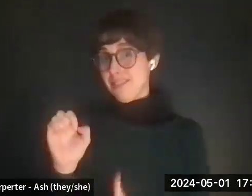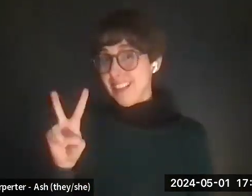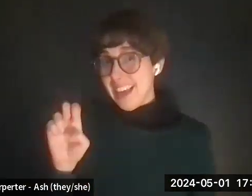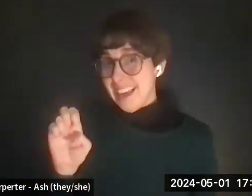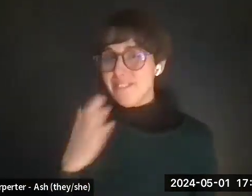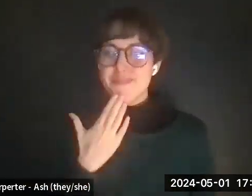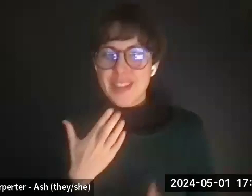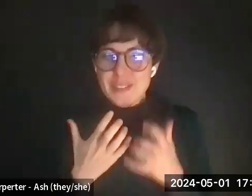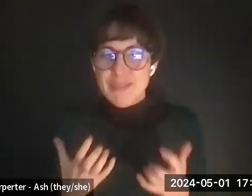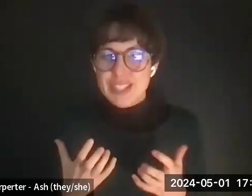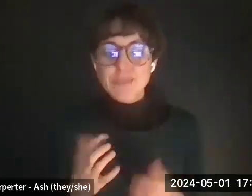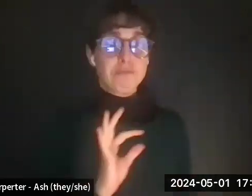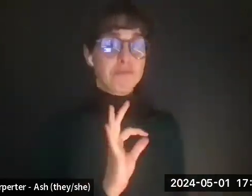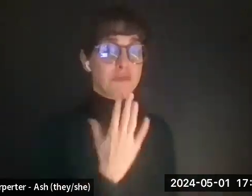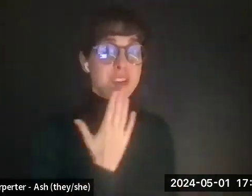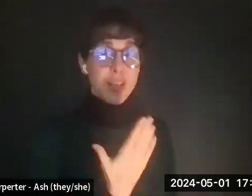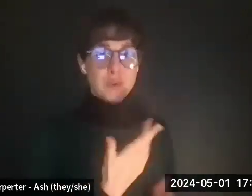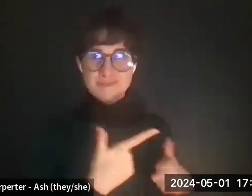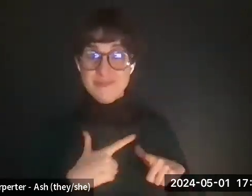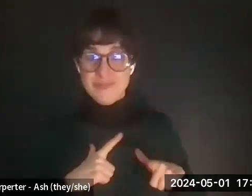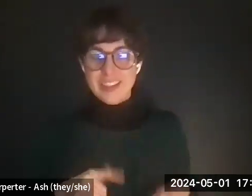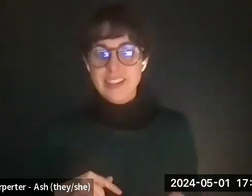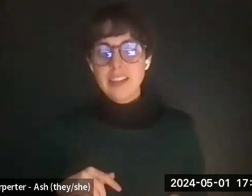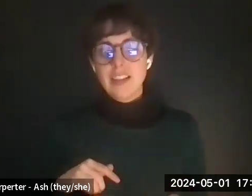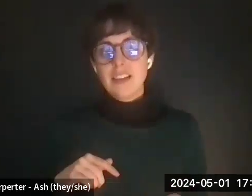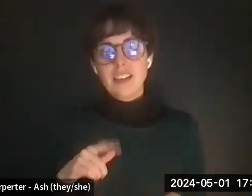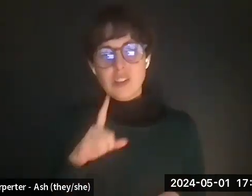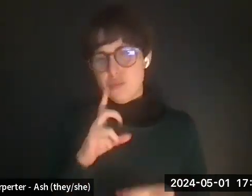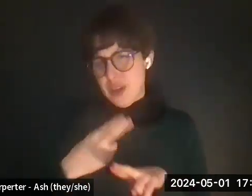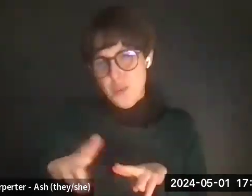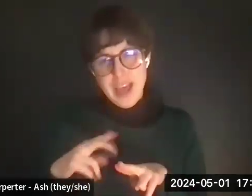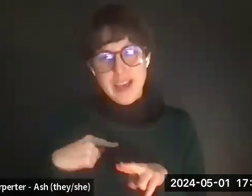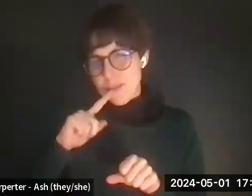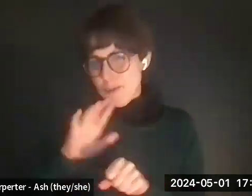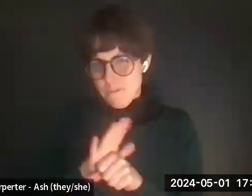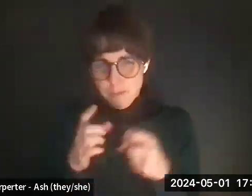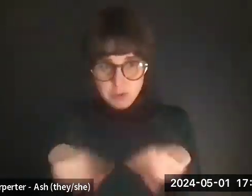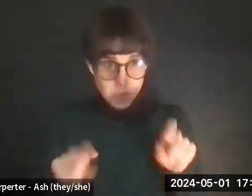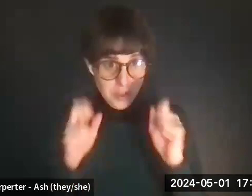Thank you so much Shauna. And just really quick, I'm just verifying that you're all able to see the screen.